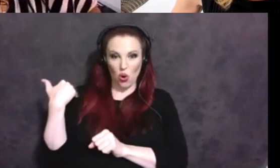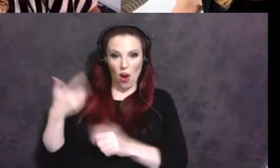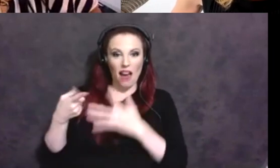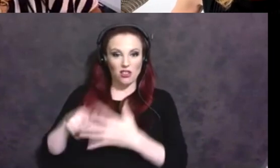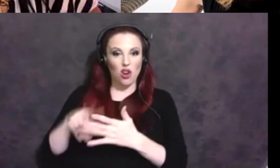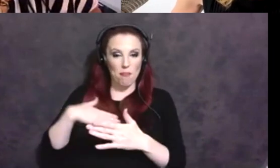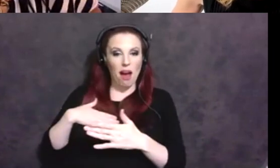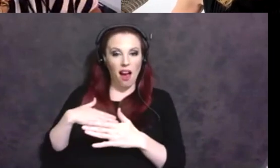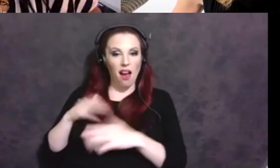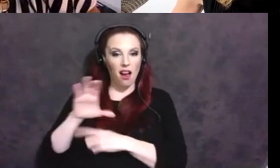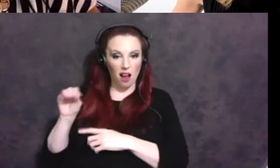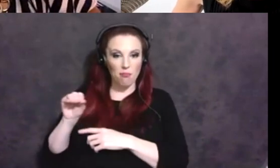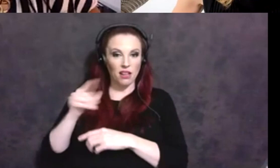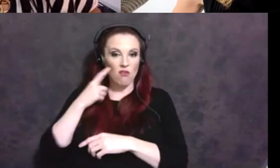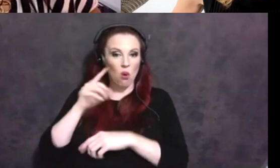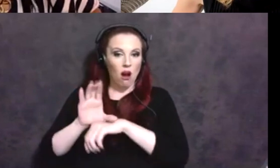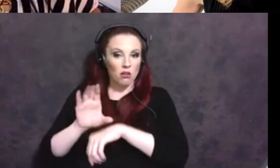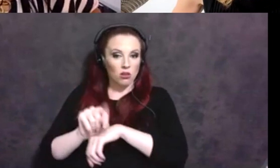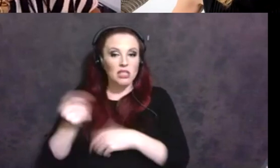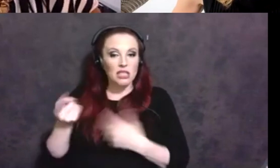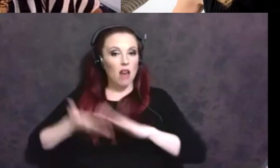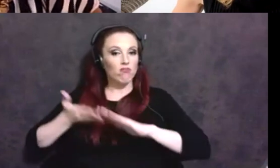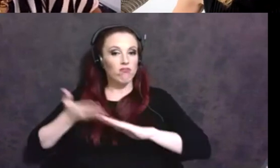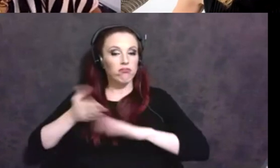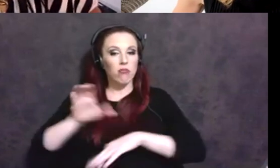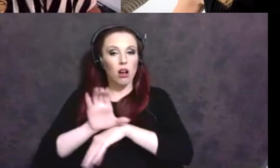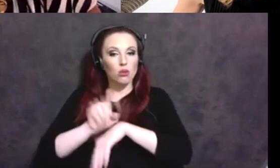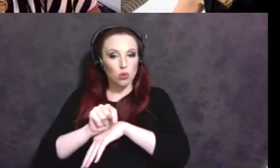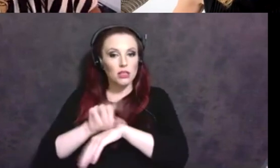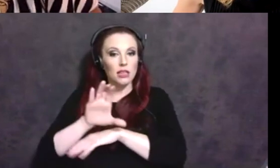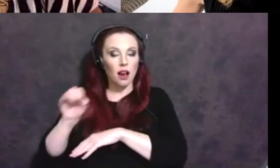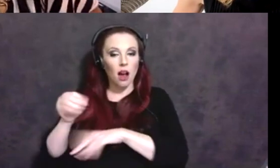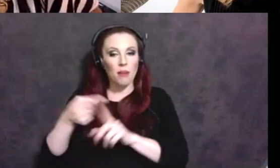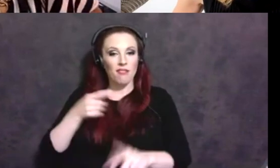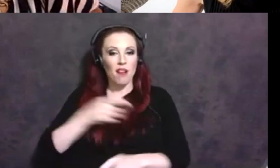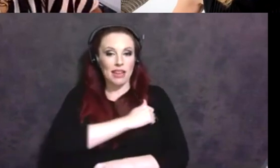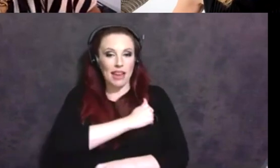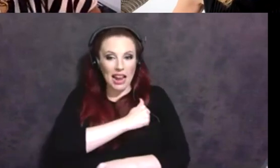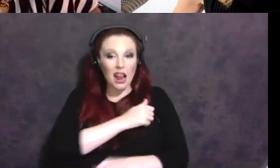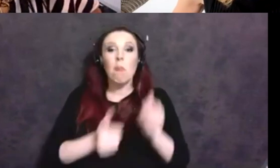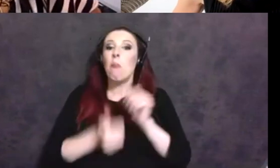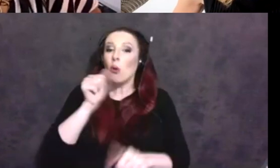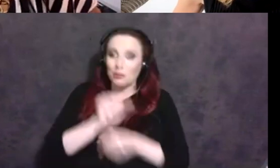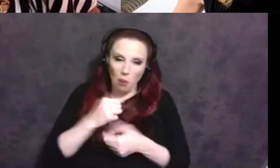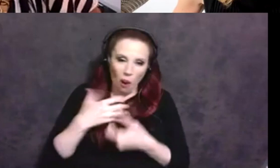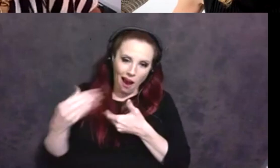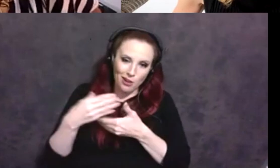my life to doing equity, inclusion and diversity work. It is 10 years ago I started my consulting